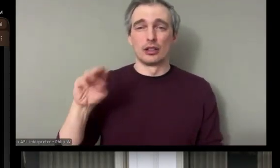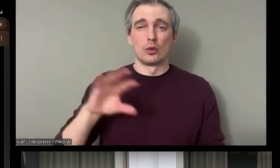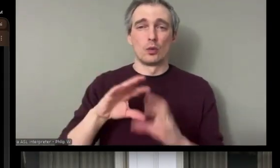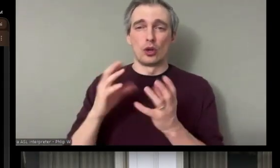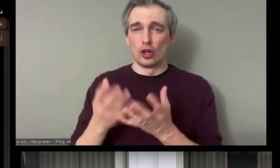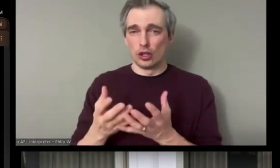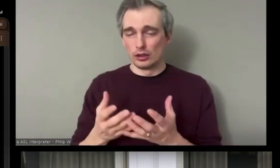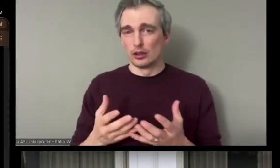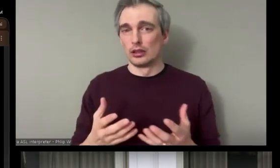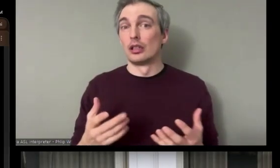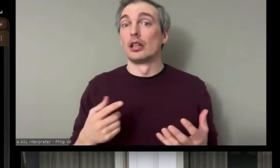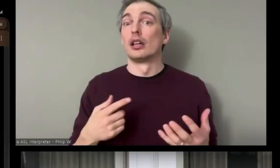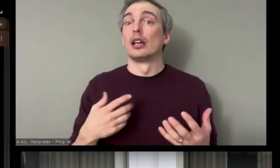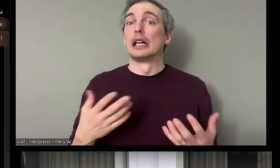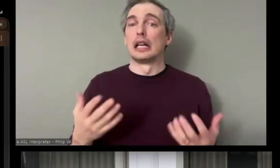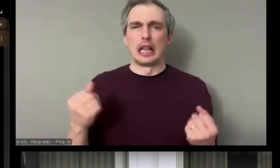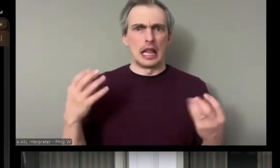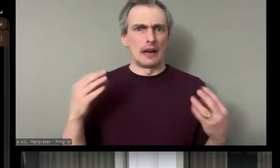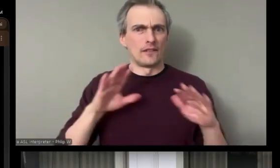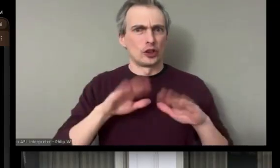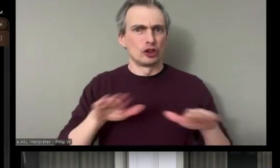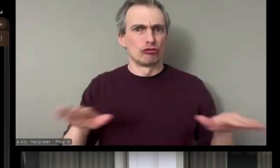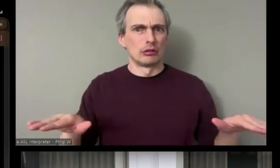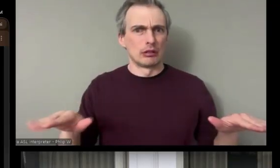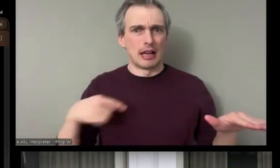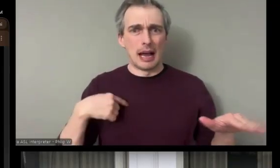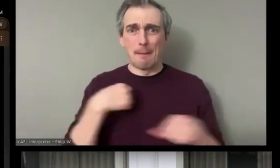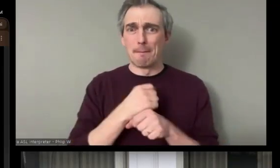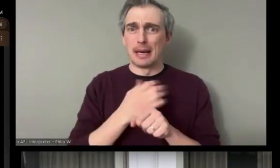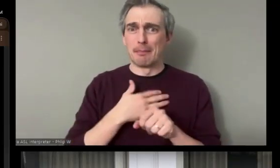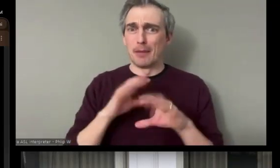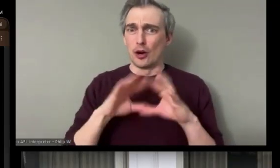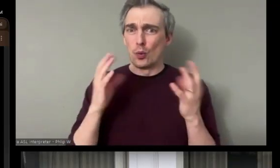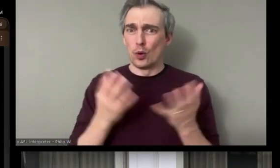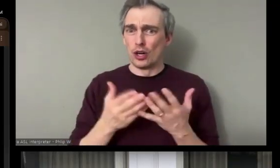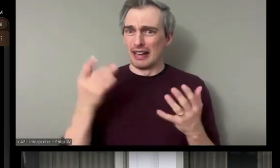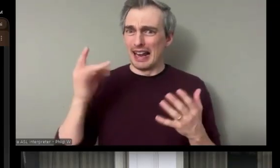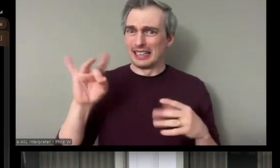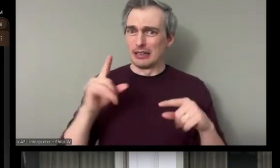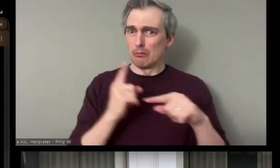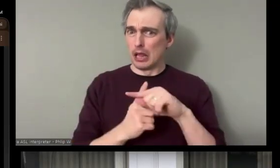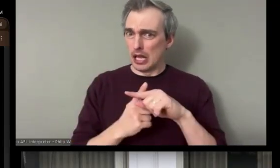I'm not used to usually having things 18+. But I wanted to make sure this world, even when I was doing the